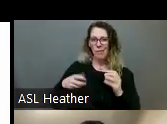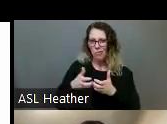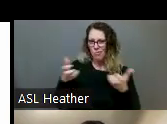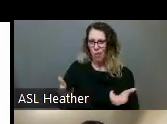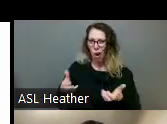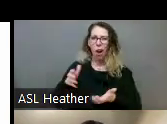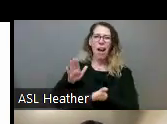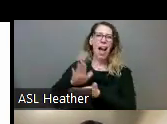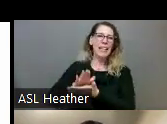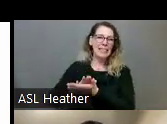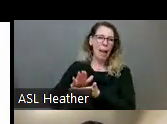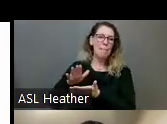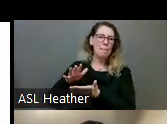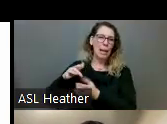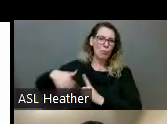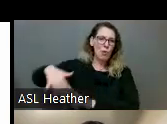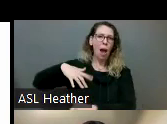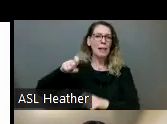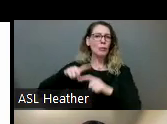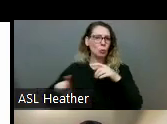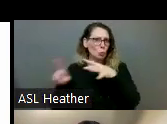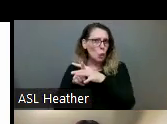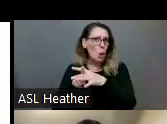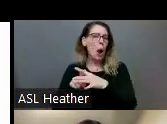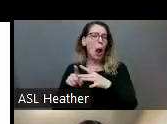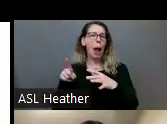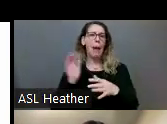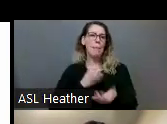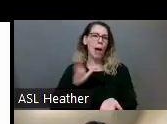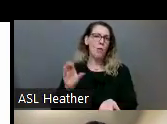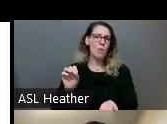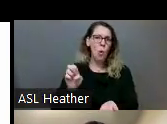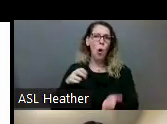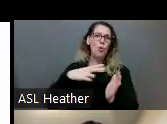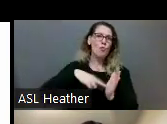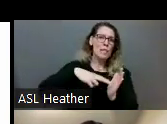where we need to really shore up our core in a, in reading or math. It is a reality